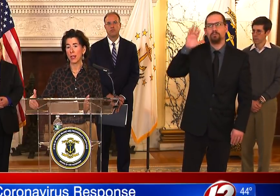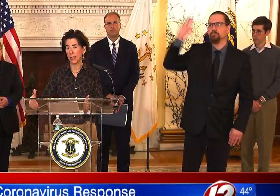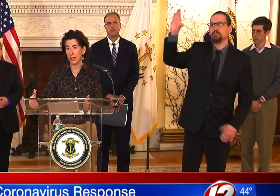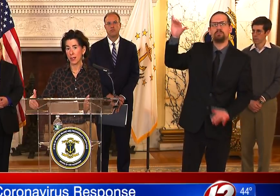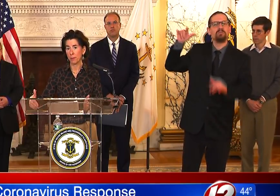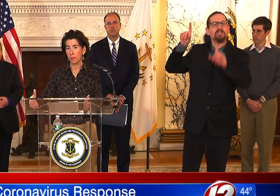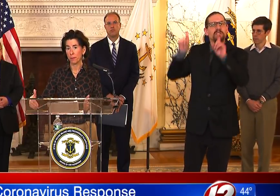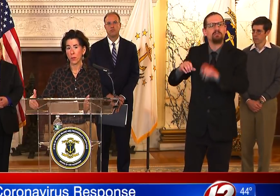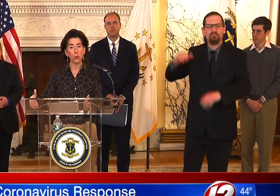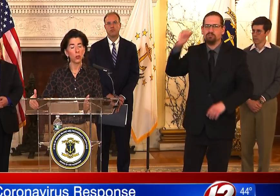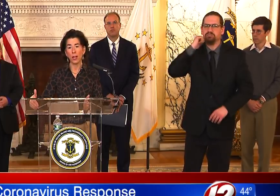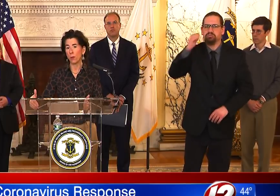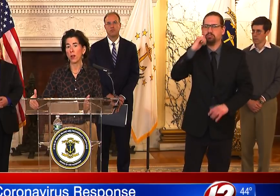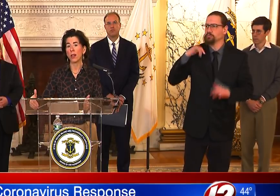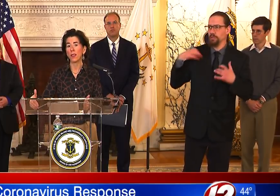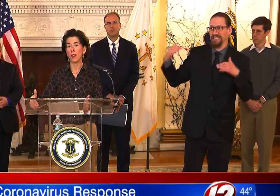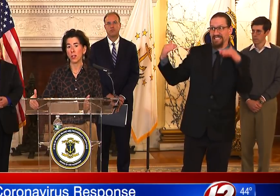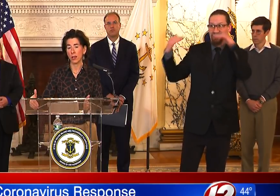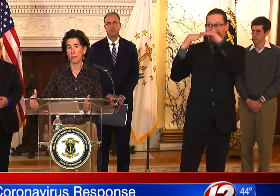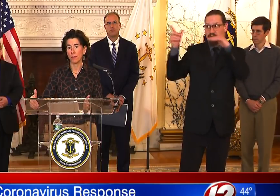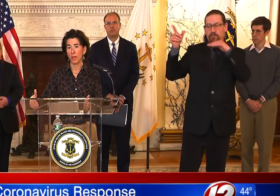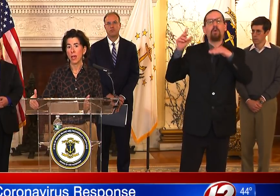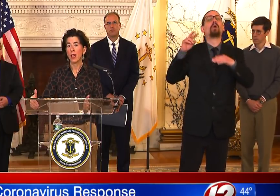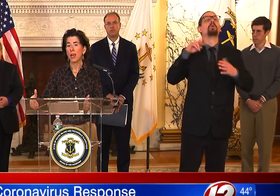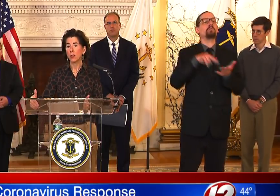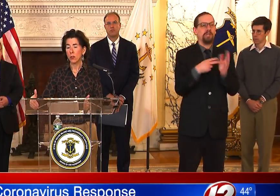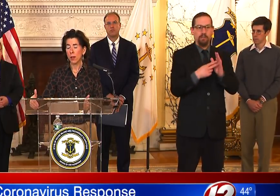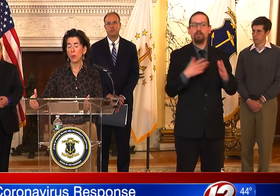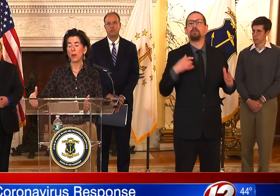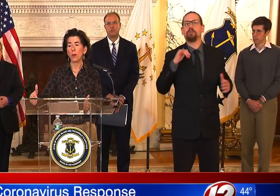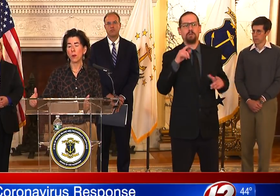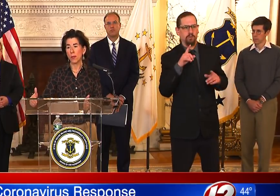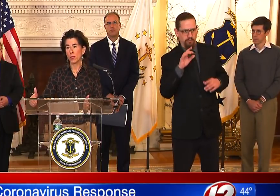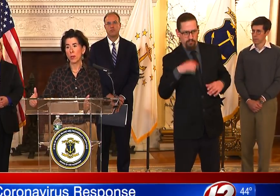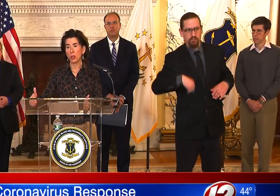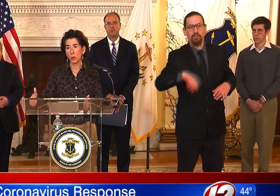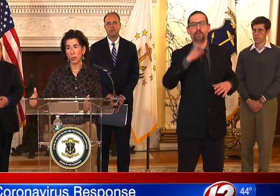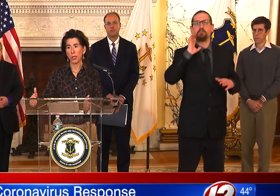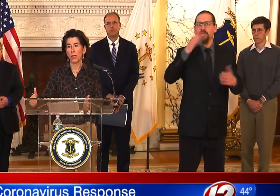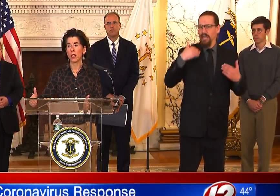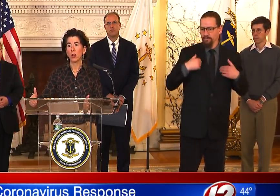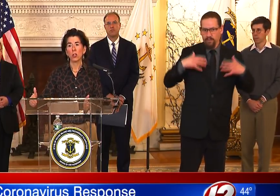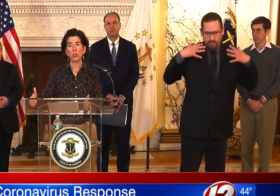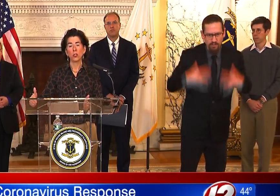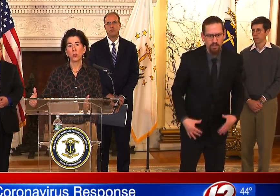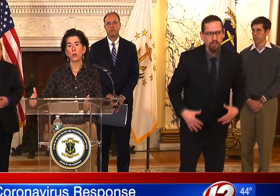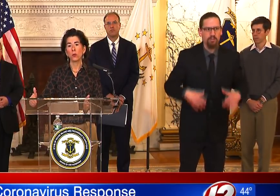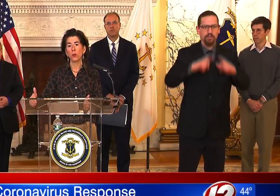I CAN TELL YOU THAT WE ARE READYING OURSELVES TO HAVE 30 TO 60 DAYS UP NECESSARY PPE ARE AVAILABLE AT ANY TIME.